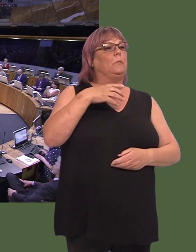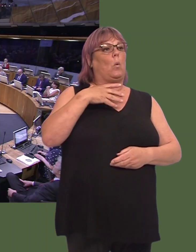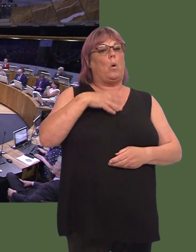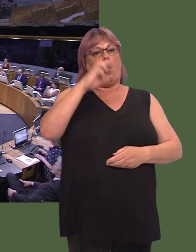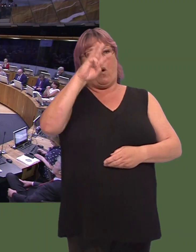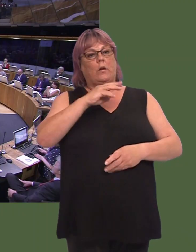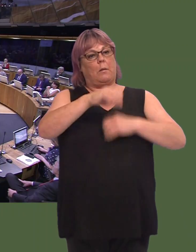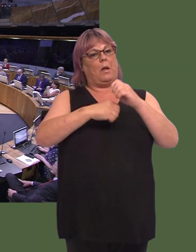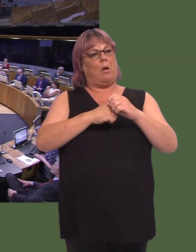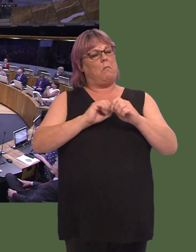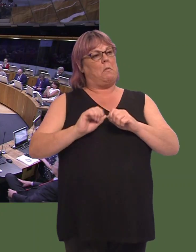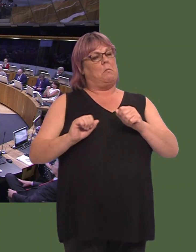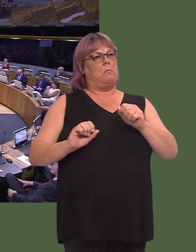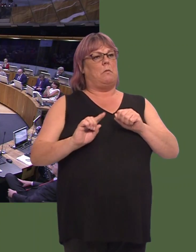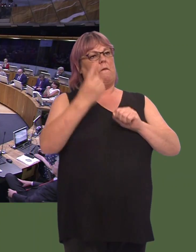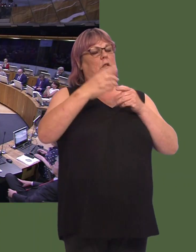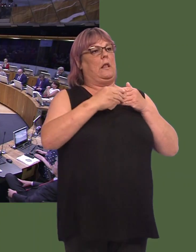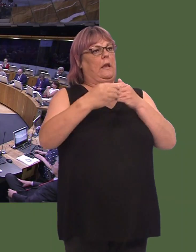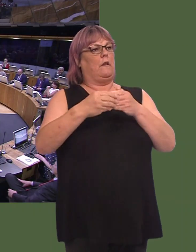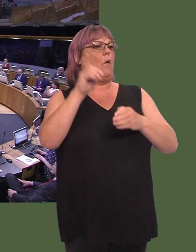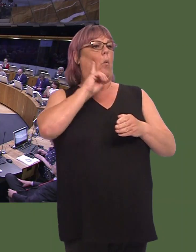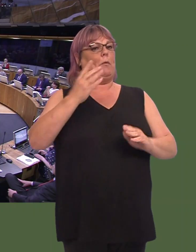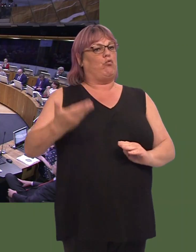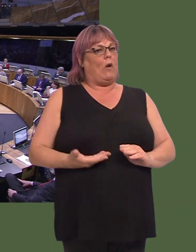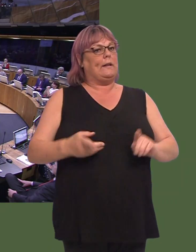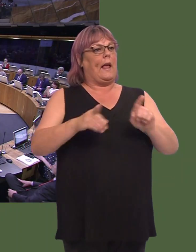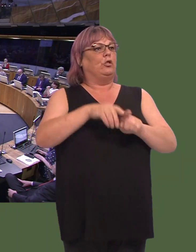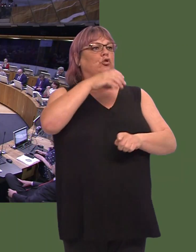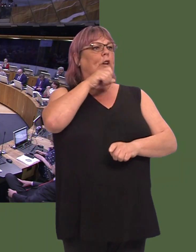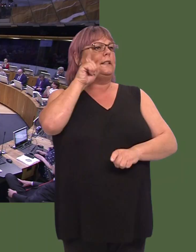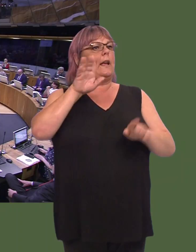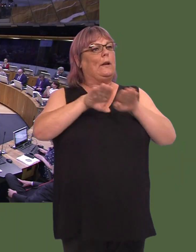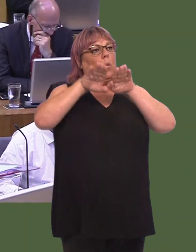to provide the change needed for Wales to become a world leader in women’s rights and gender equality.